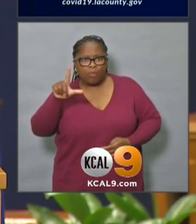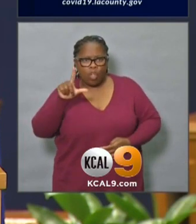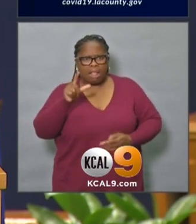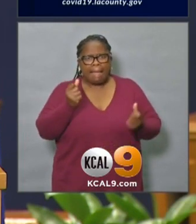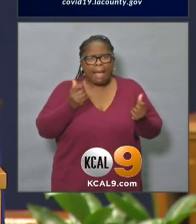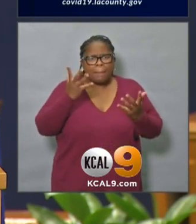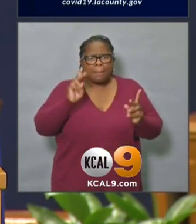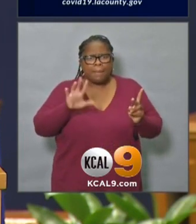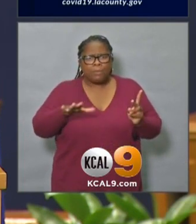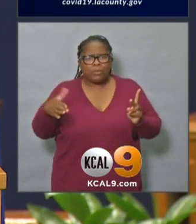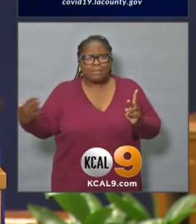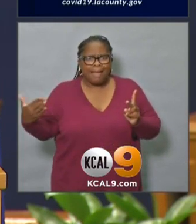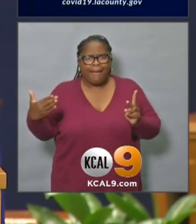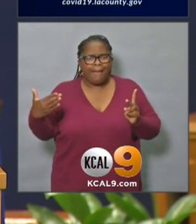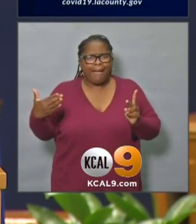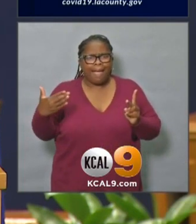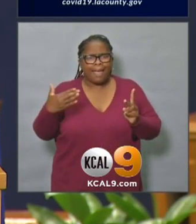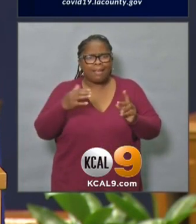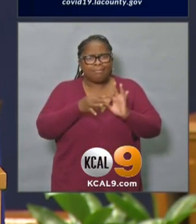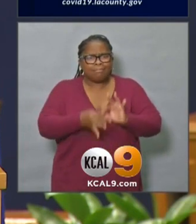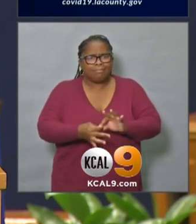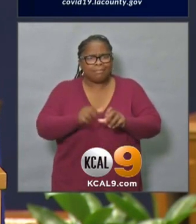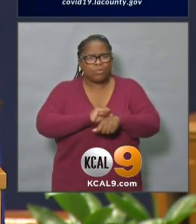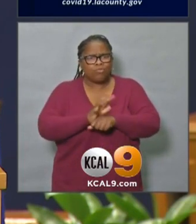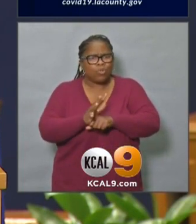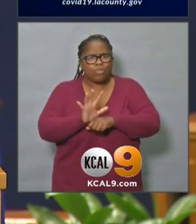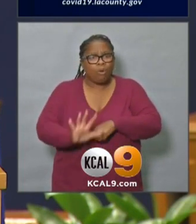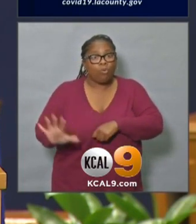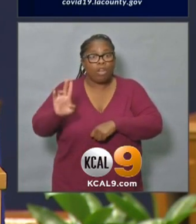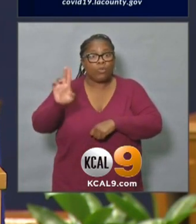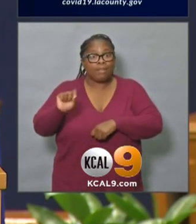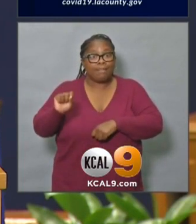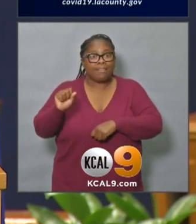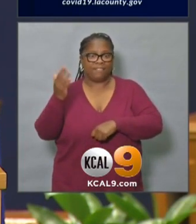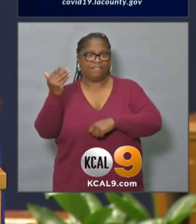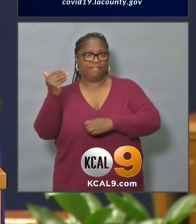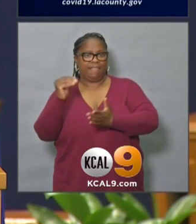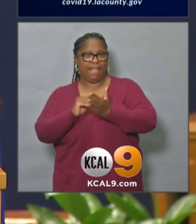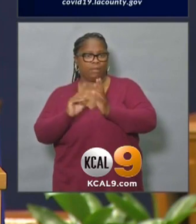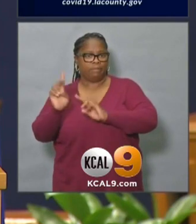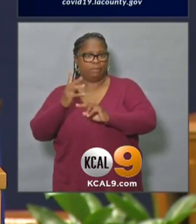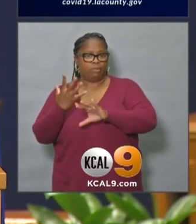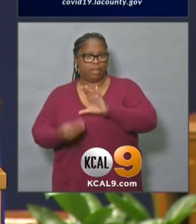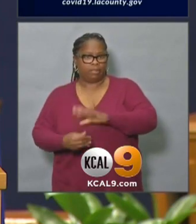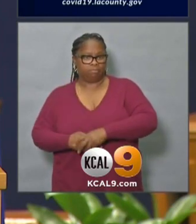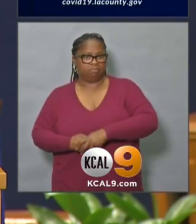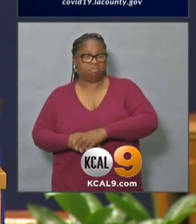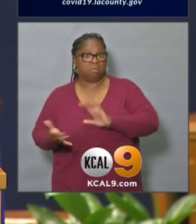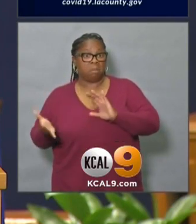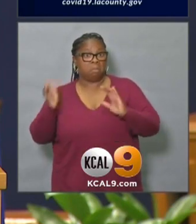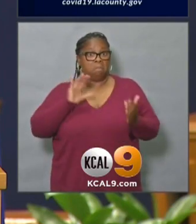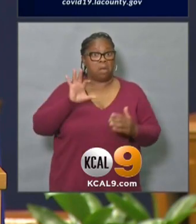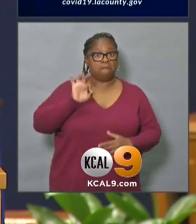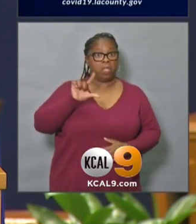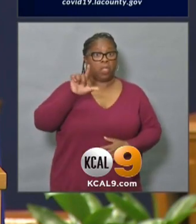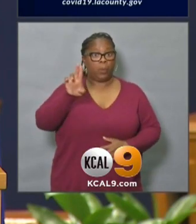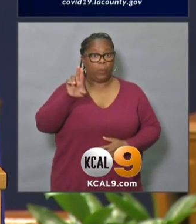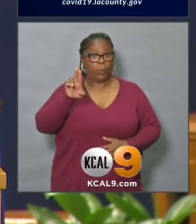REOPENINGS THE MYTH FOR THIS IS JUST FIGHT THE FLU. DMAG DURING MID-APRIL THE COUNT